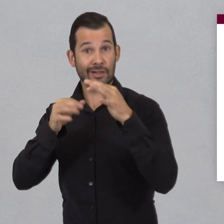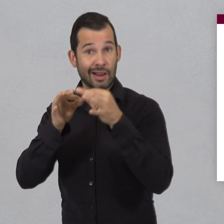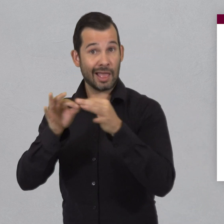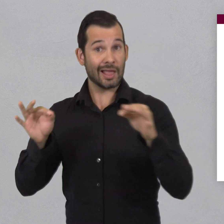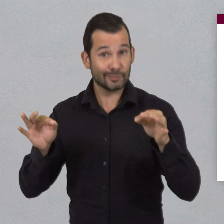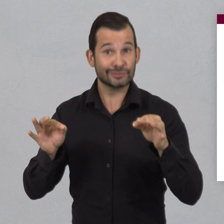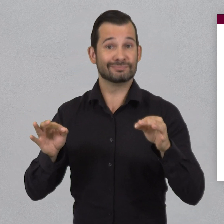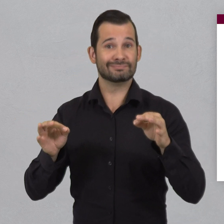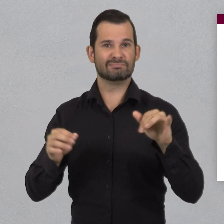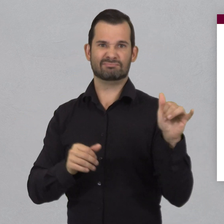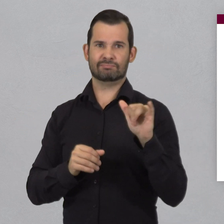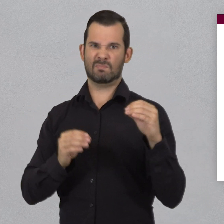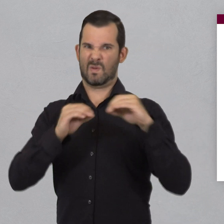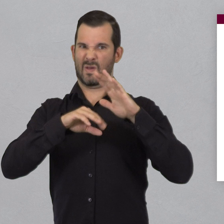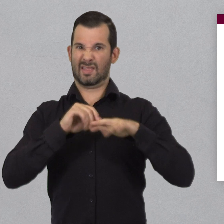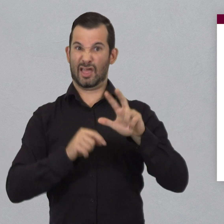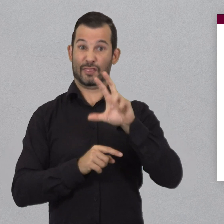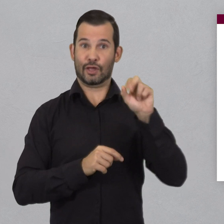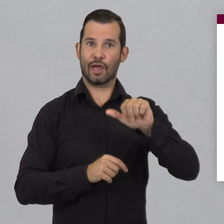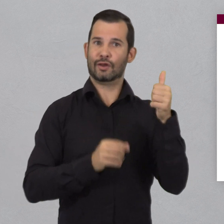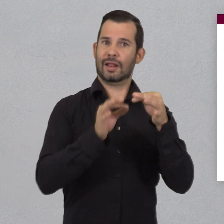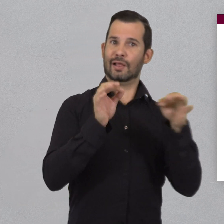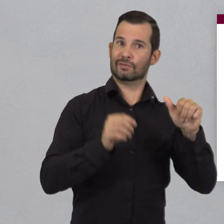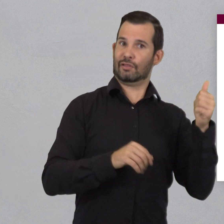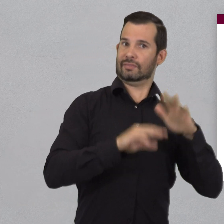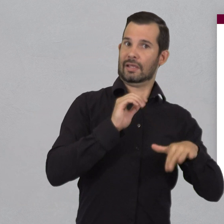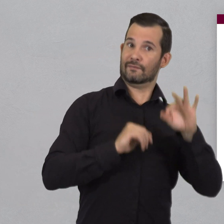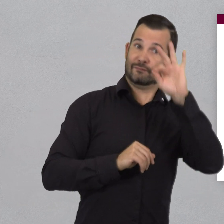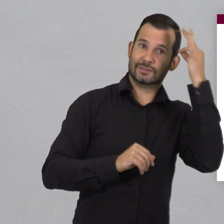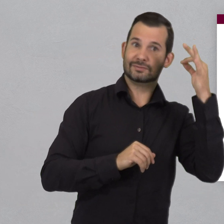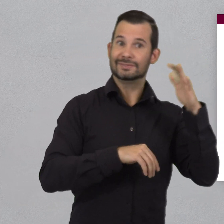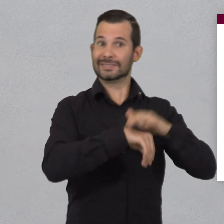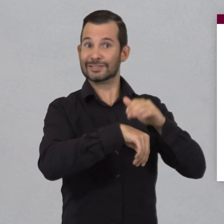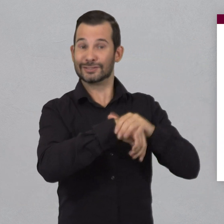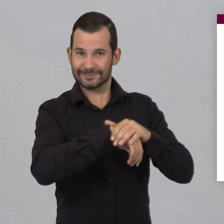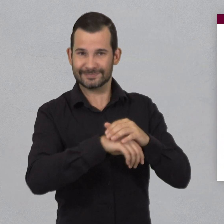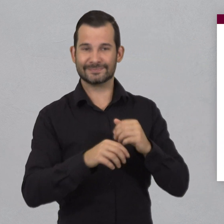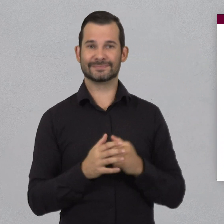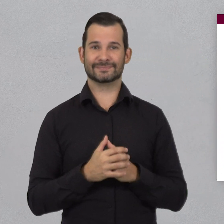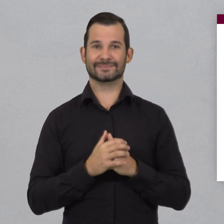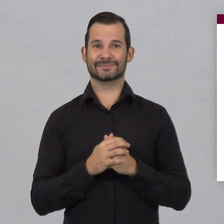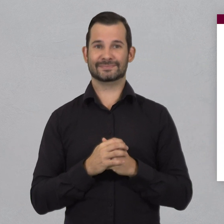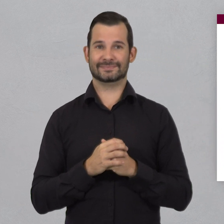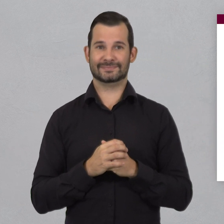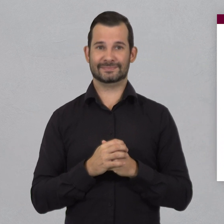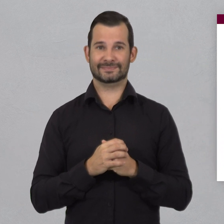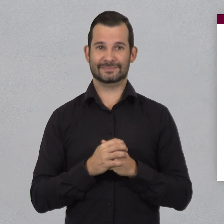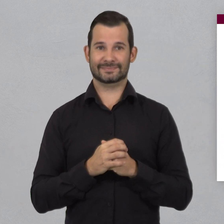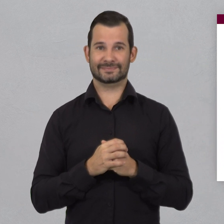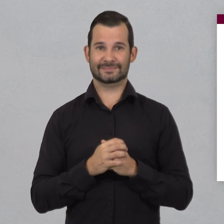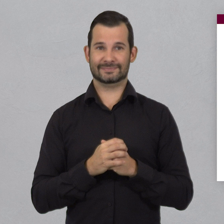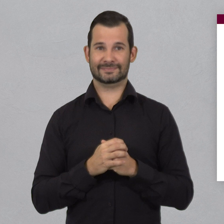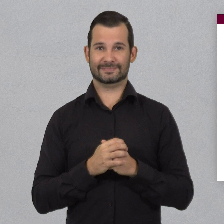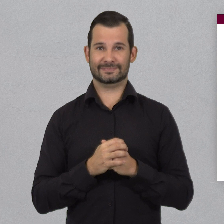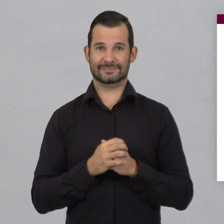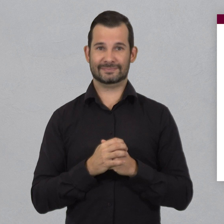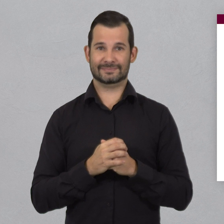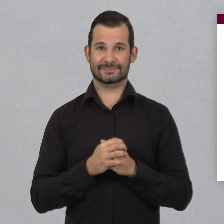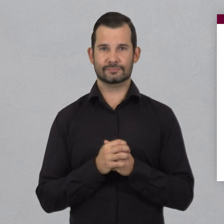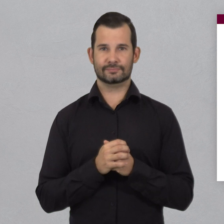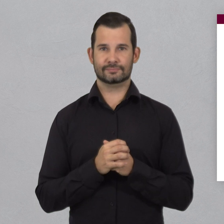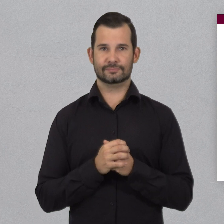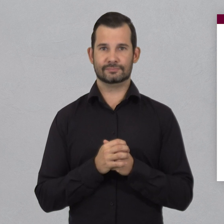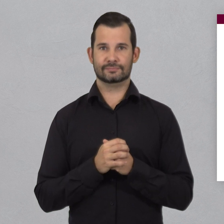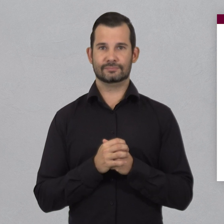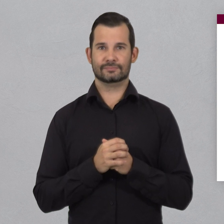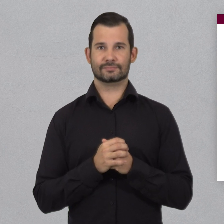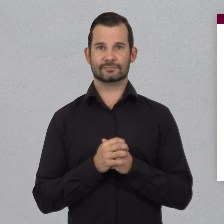in 17 Indigenous languages, as well as more than 30 other languages besides English and French.